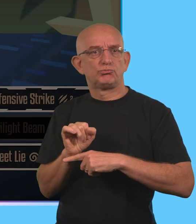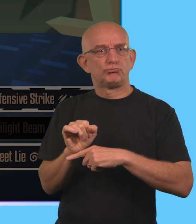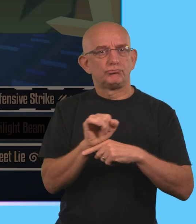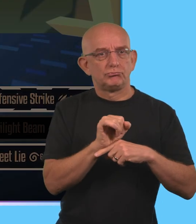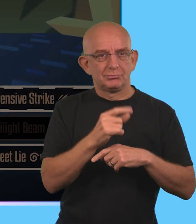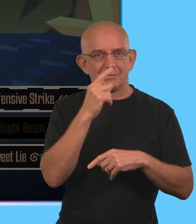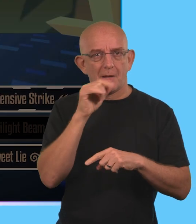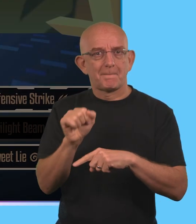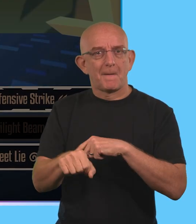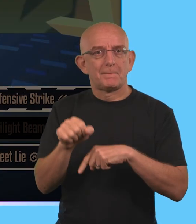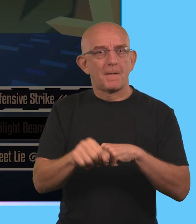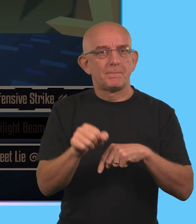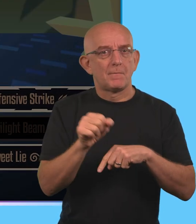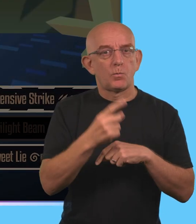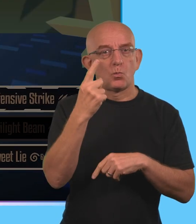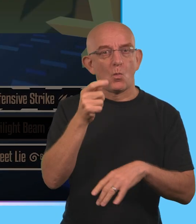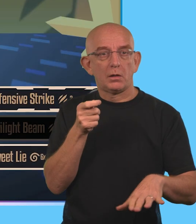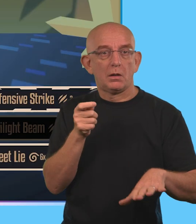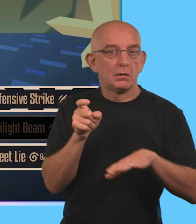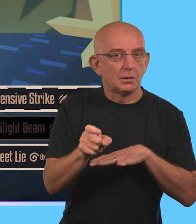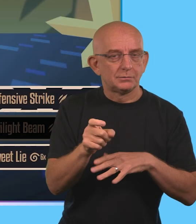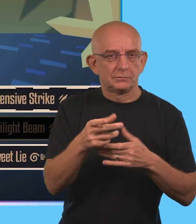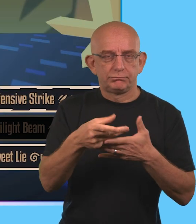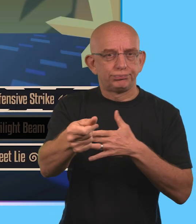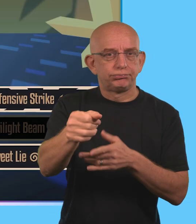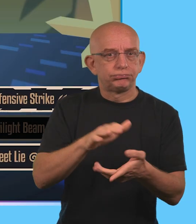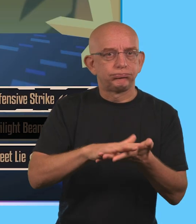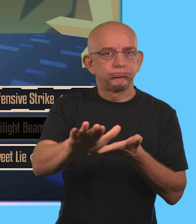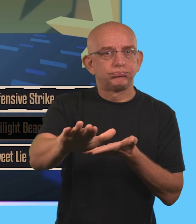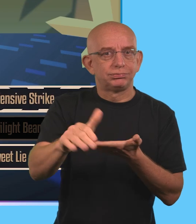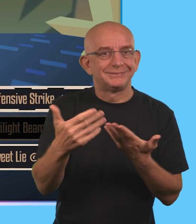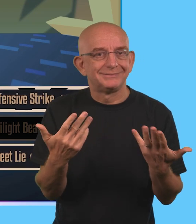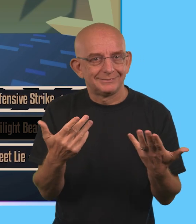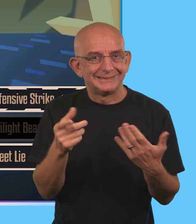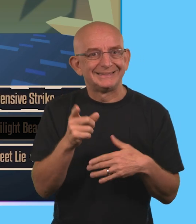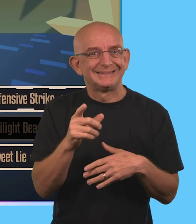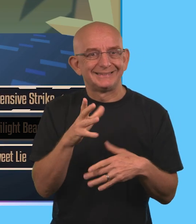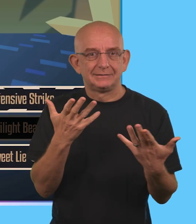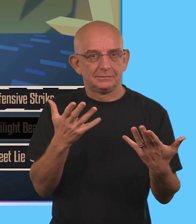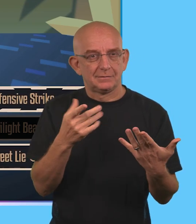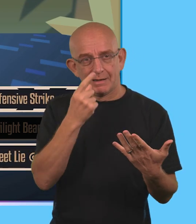that you defeat enemies with one hit, or that capture rate is always 100%.